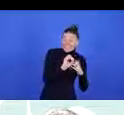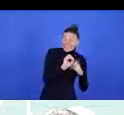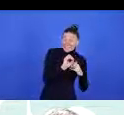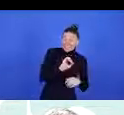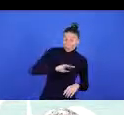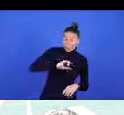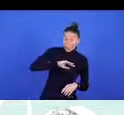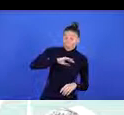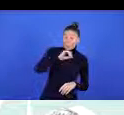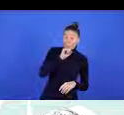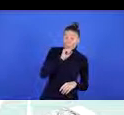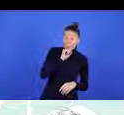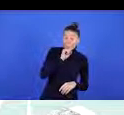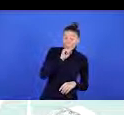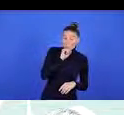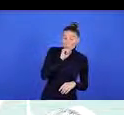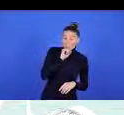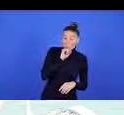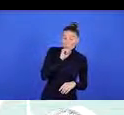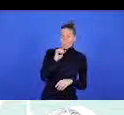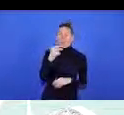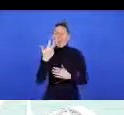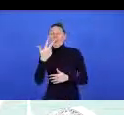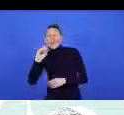hearing aids are actually using them.